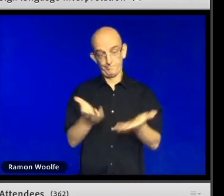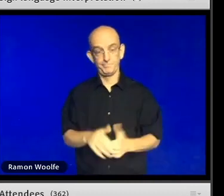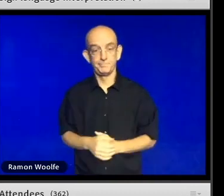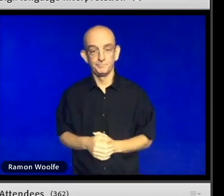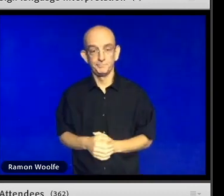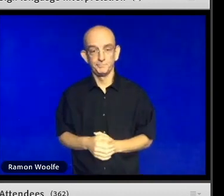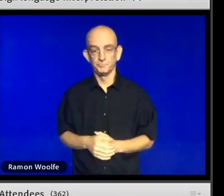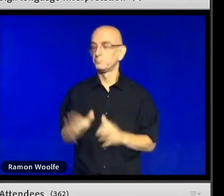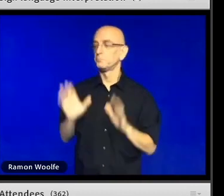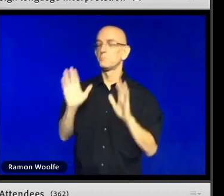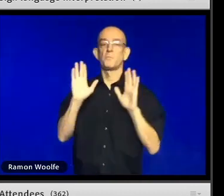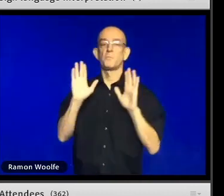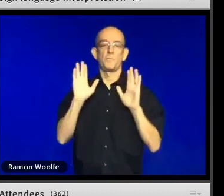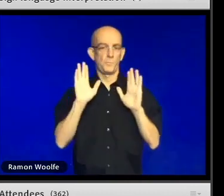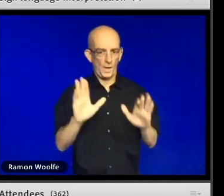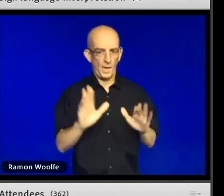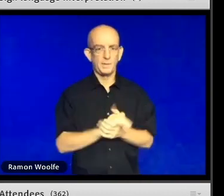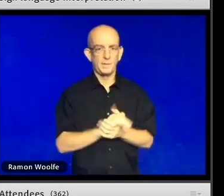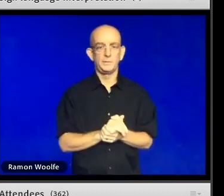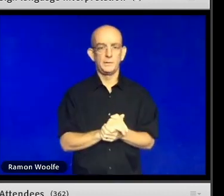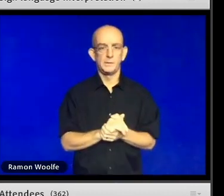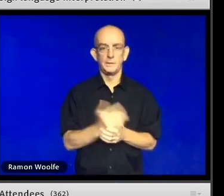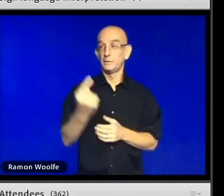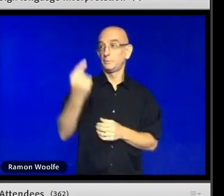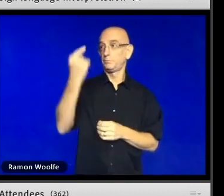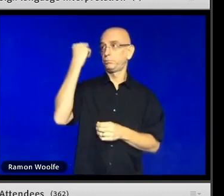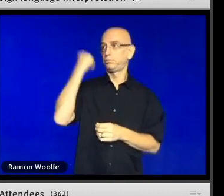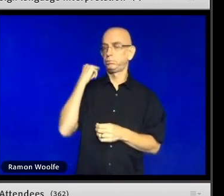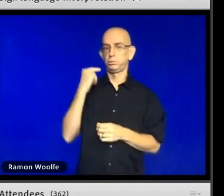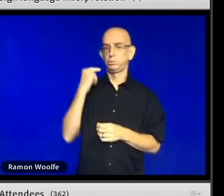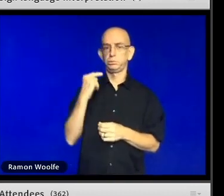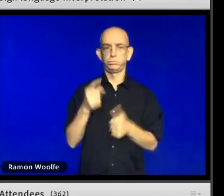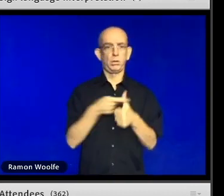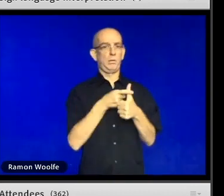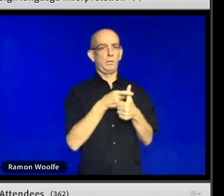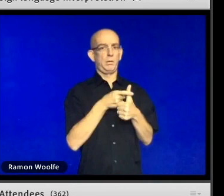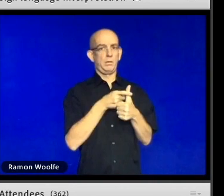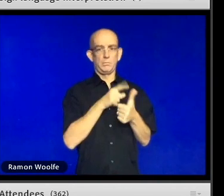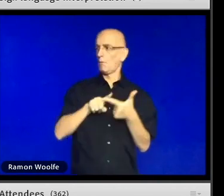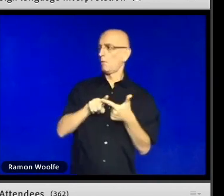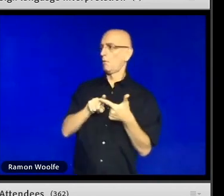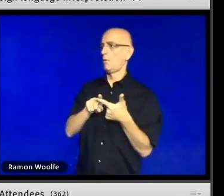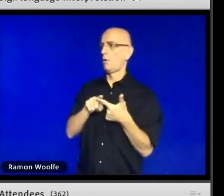I really appreciated was that the discussion was not focusing on the hill impact, but looking